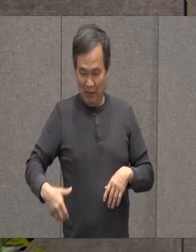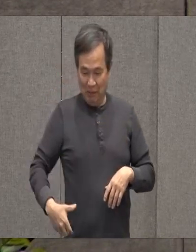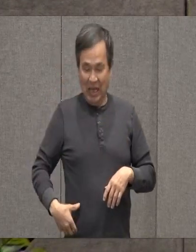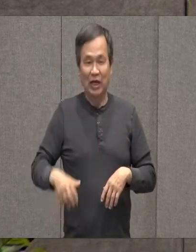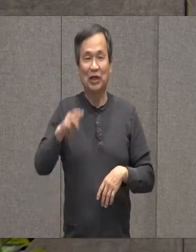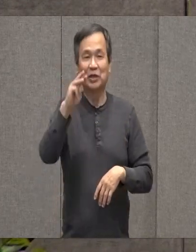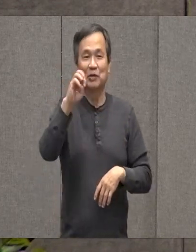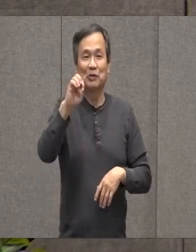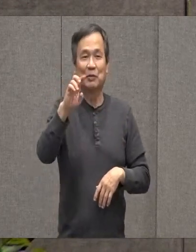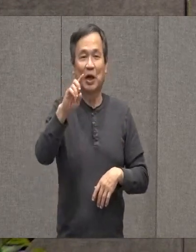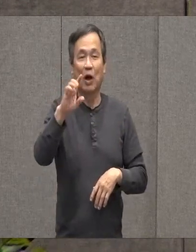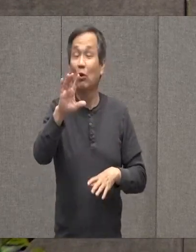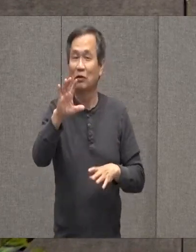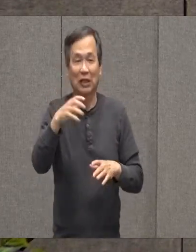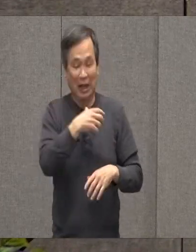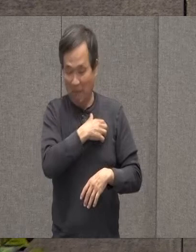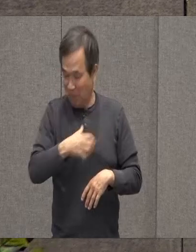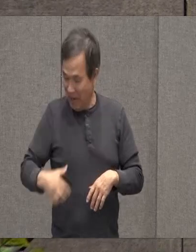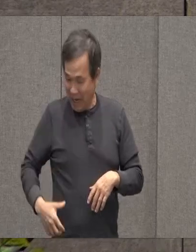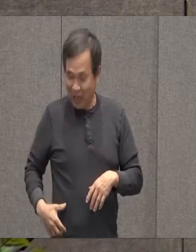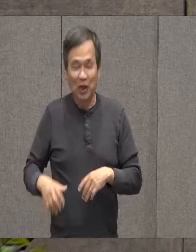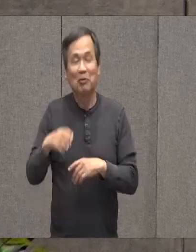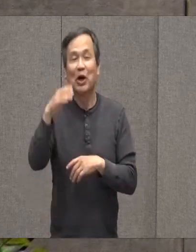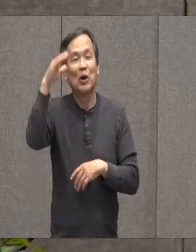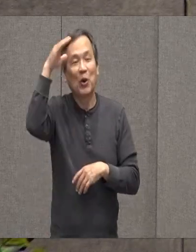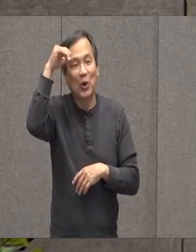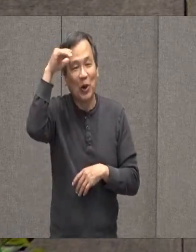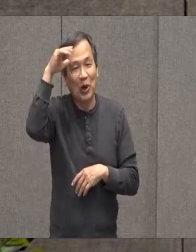A mare is a horse, so we want they want us to mow